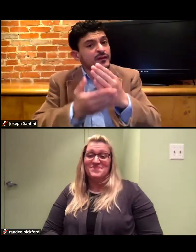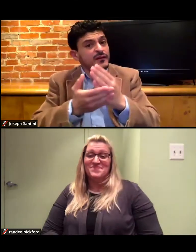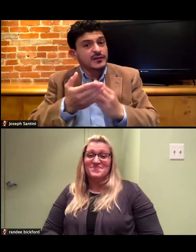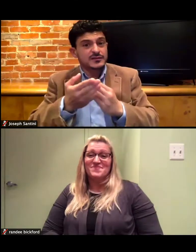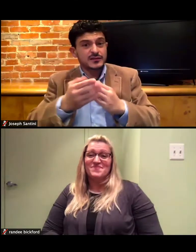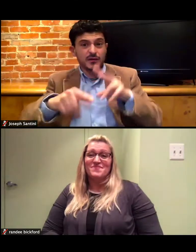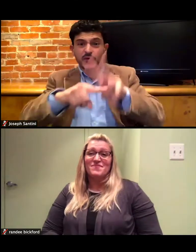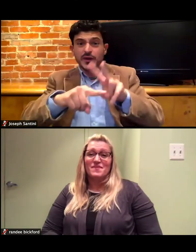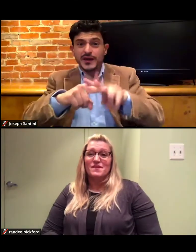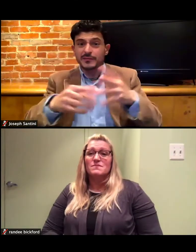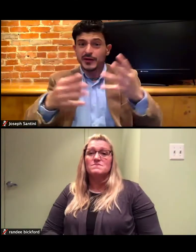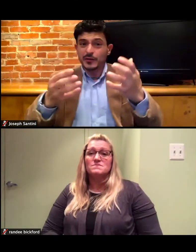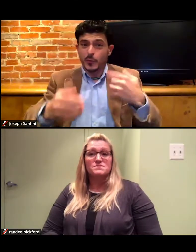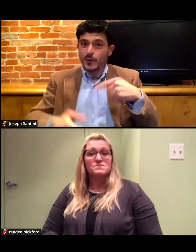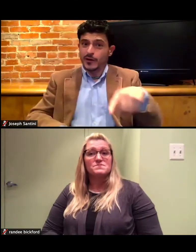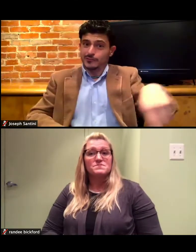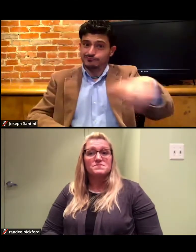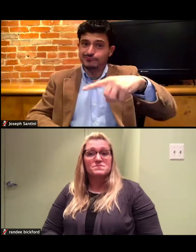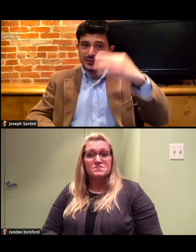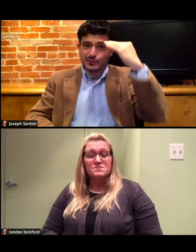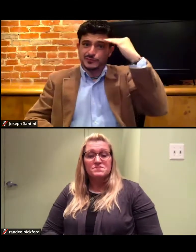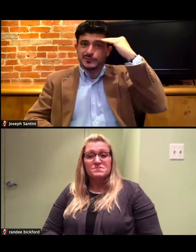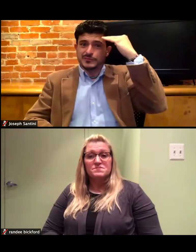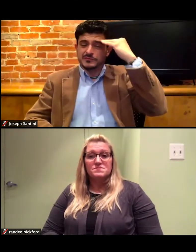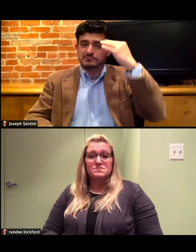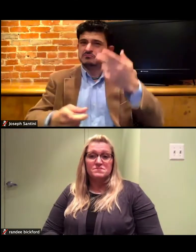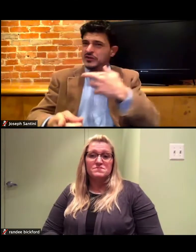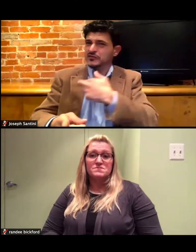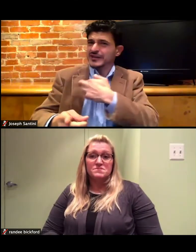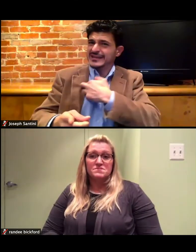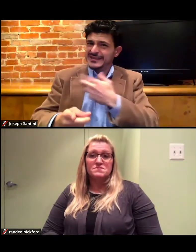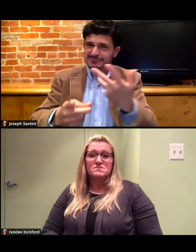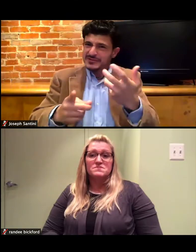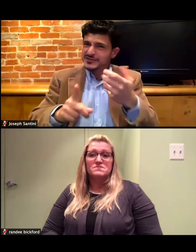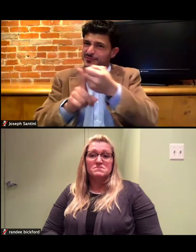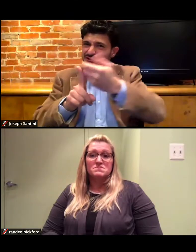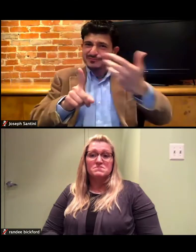So, we'll talk more about that this evening. We also want to talk about some vocabulary